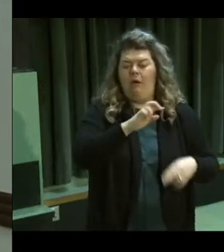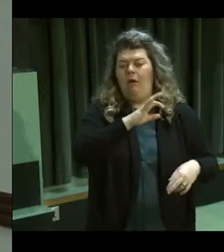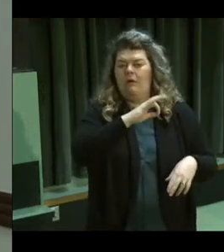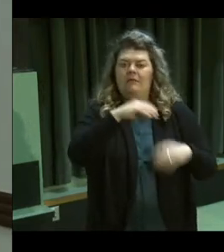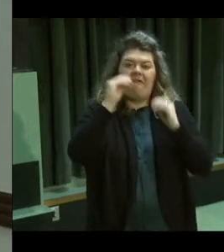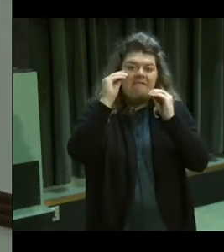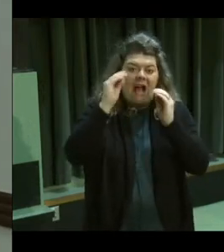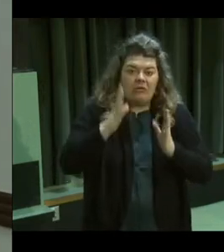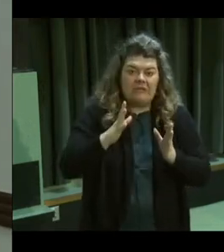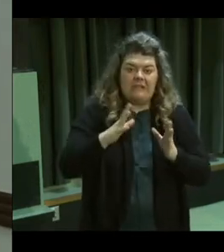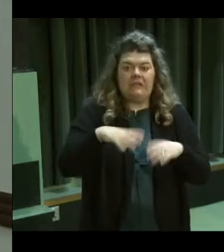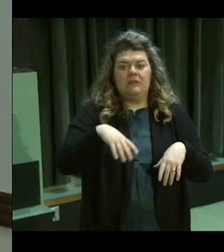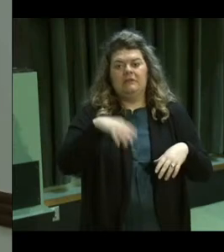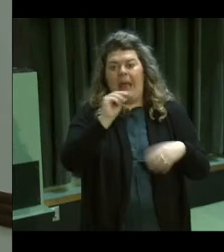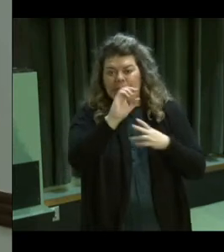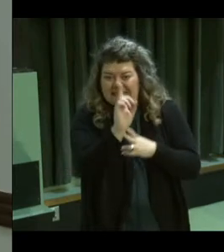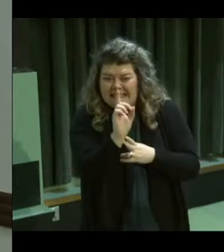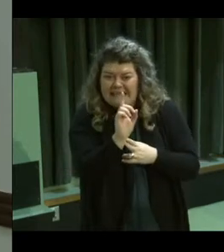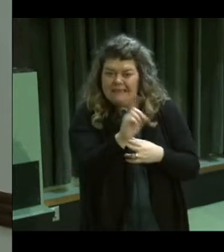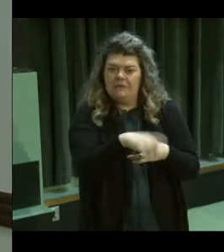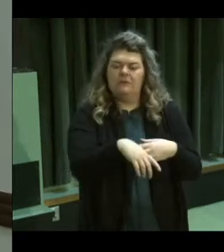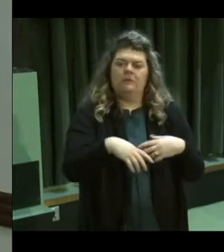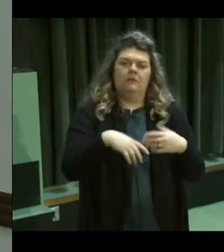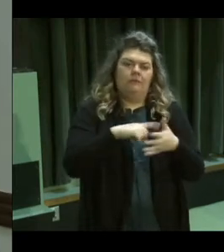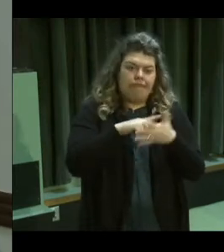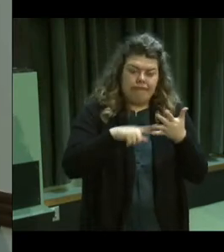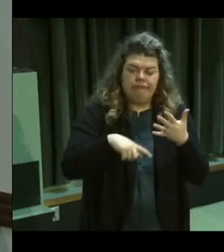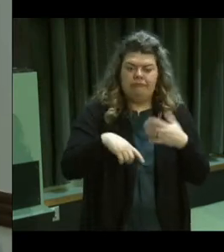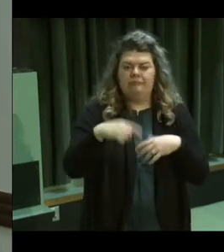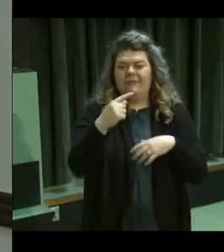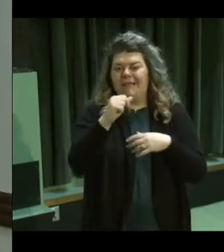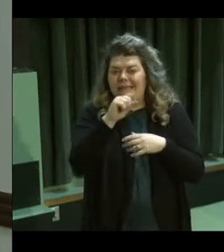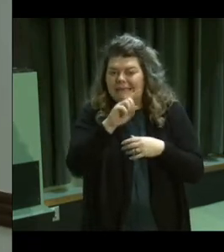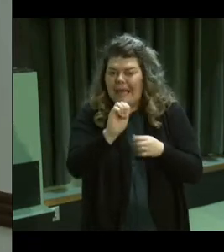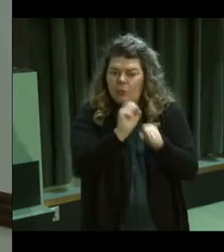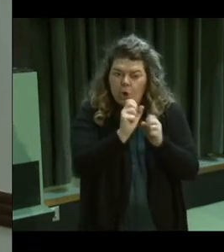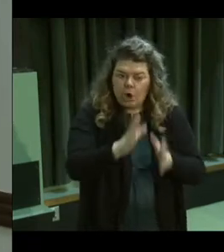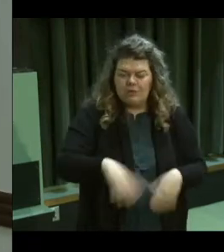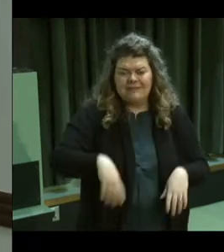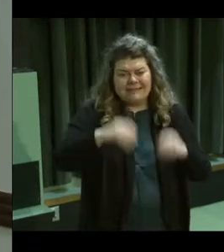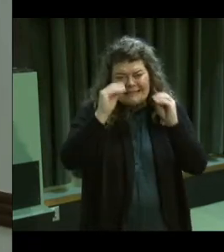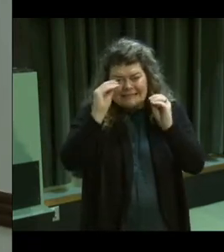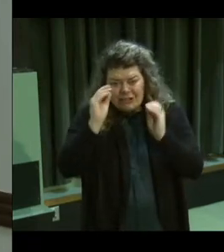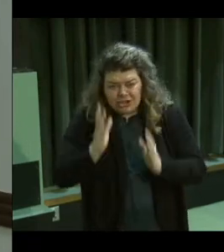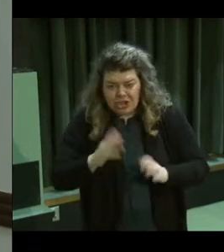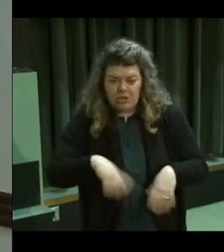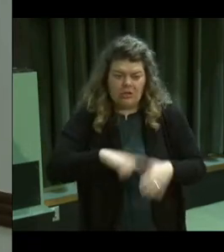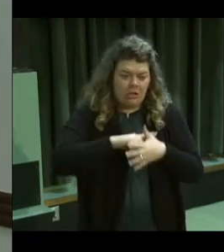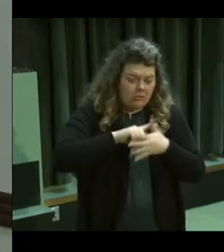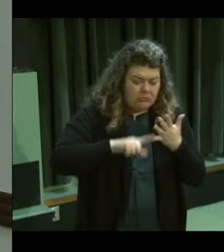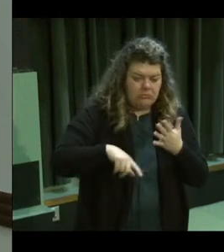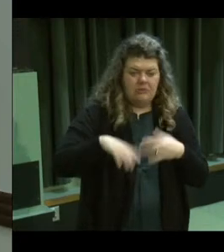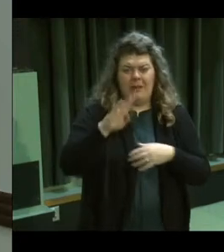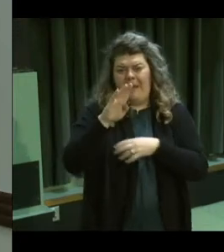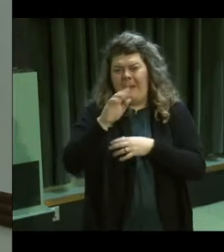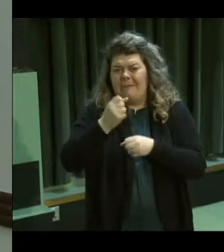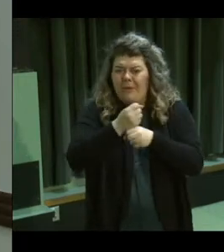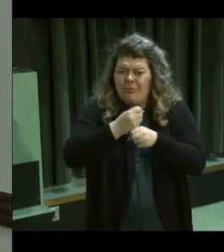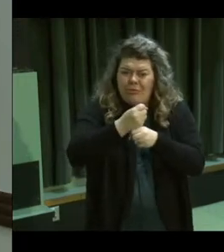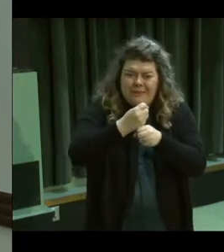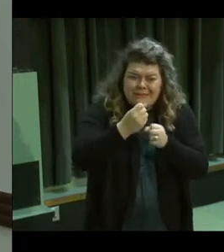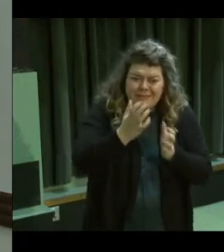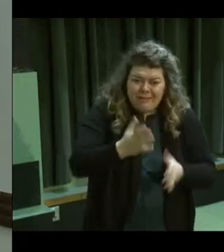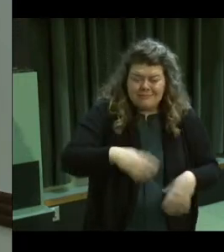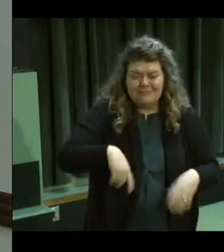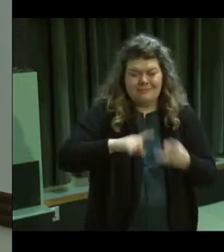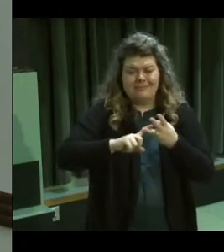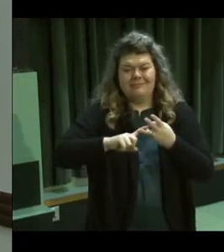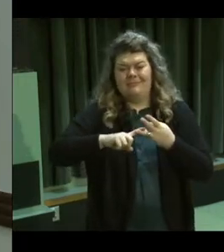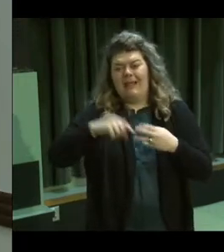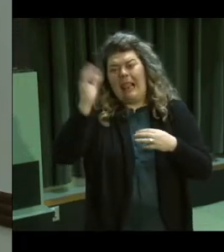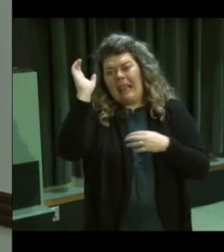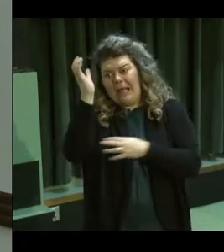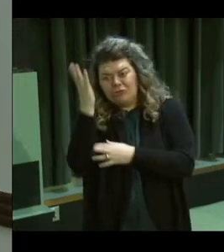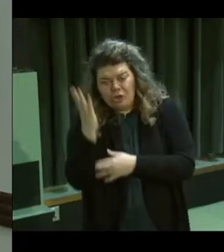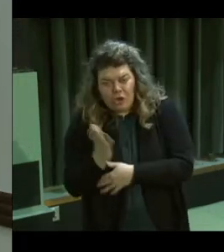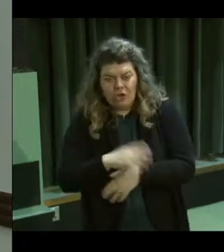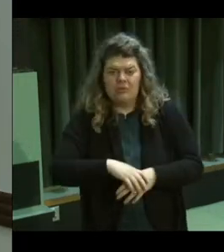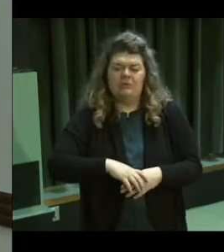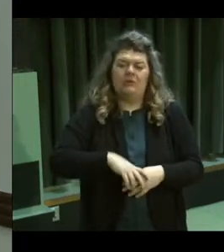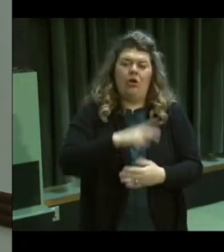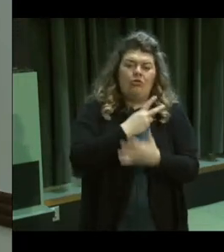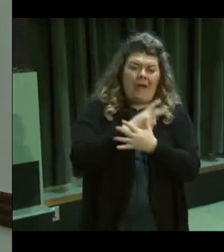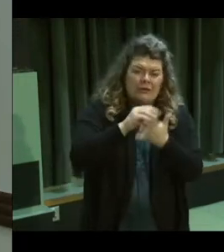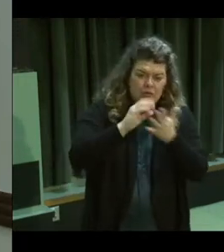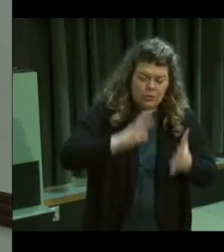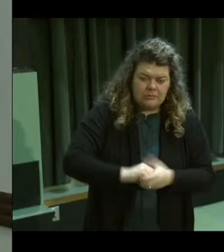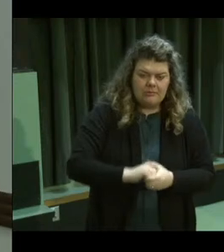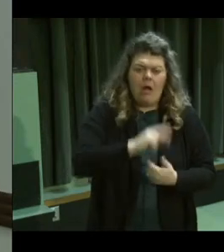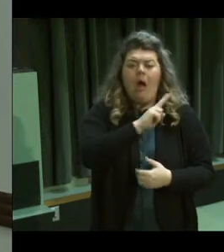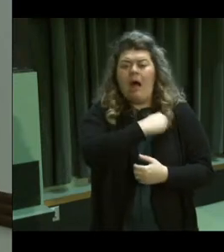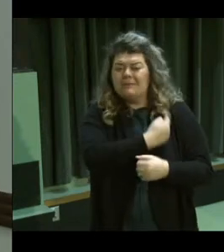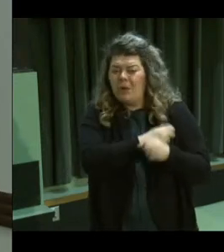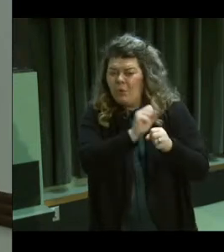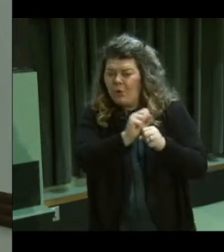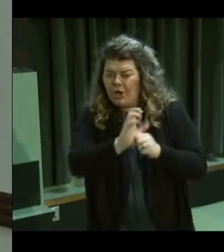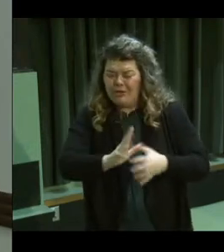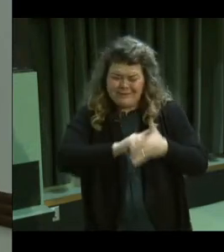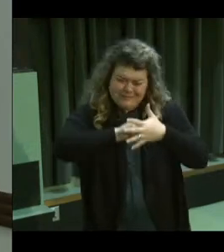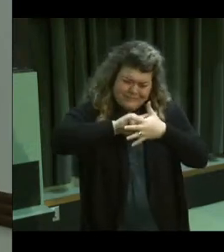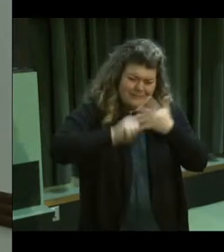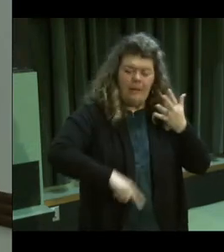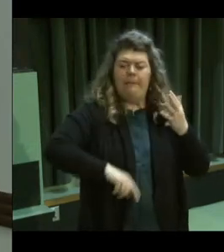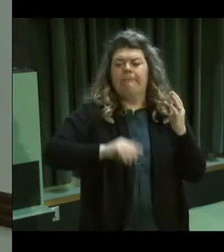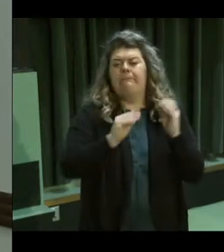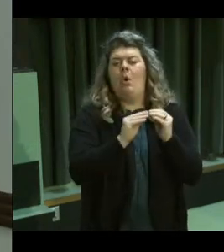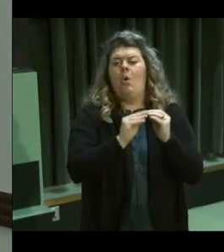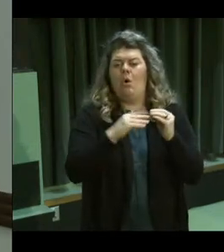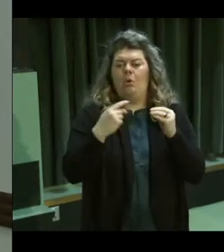MDS, gig workers, teachers,